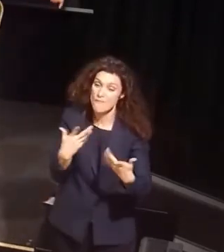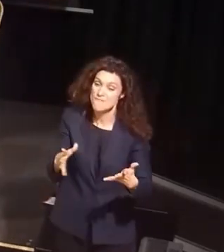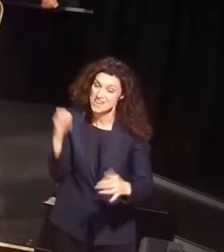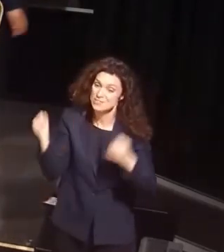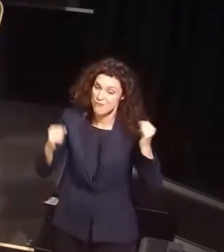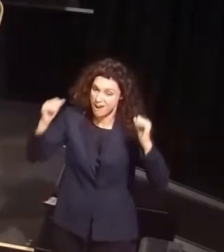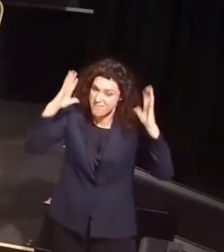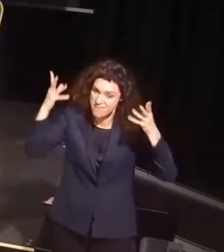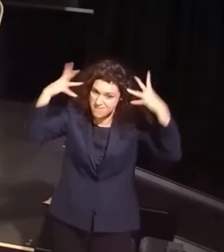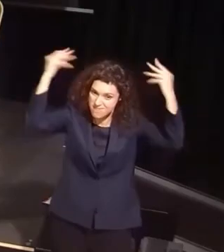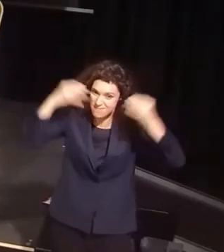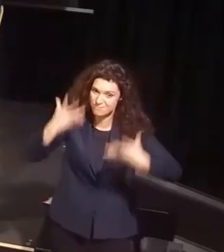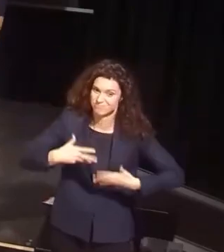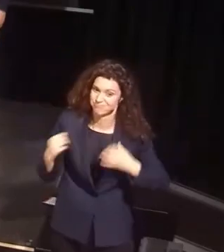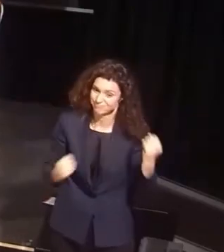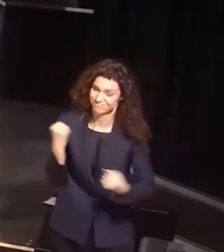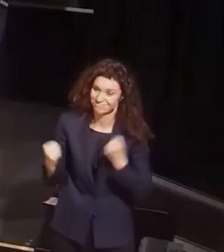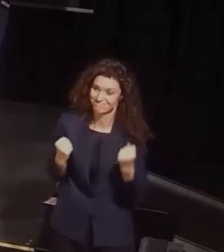Thank you. APPLAUSE